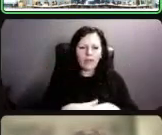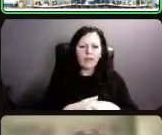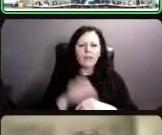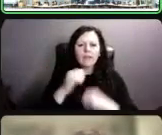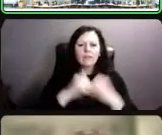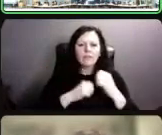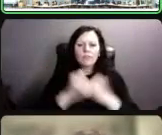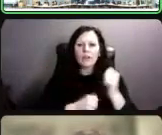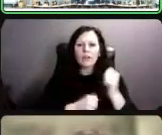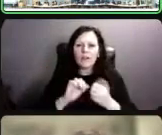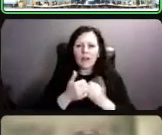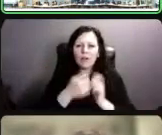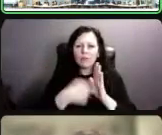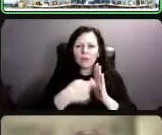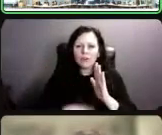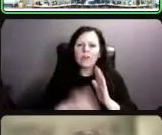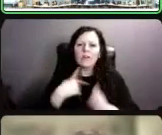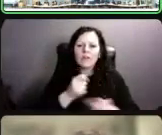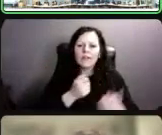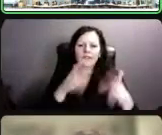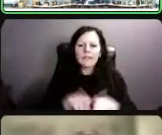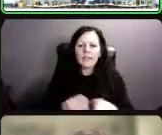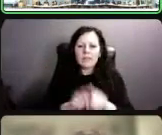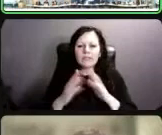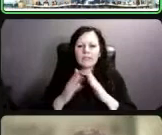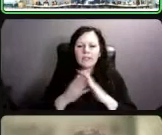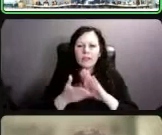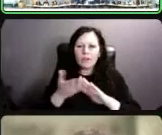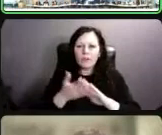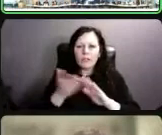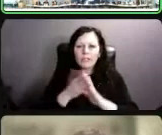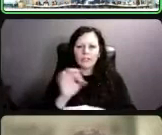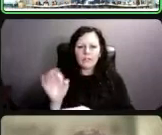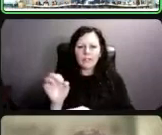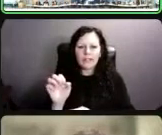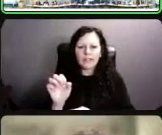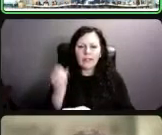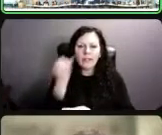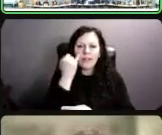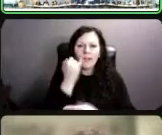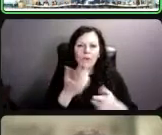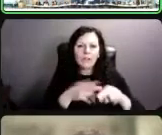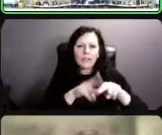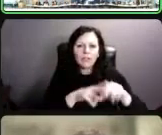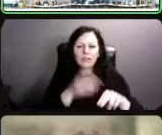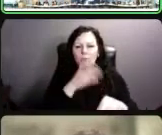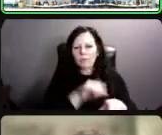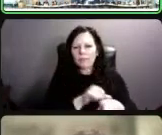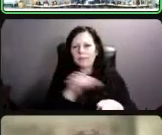THAT'S A REASON TO BE IN THE STREET LIKE PAYING